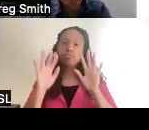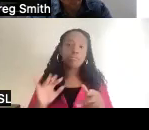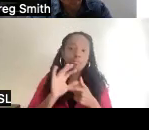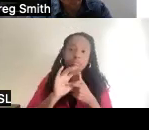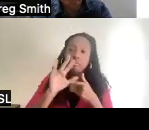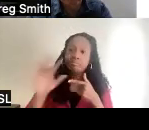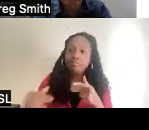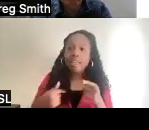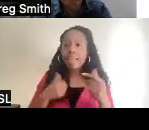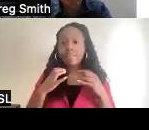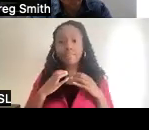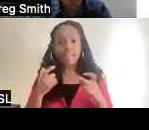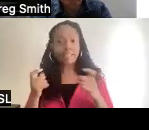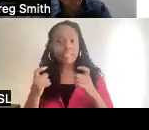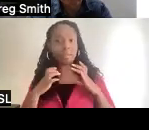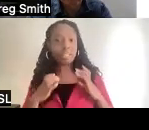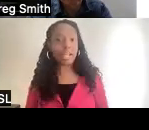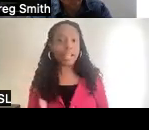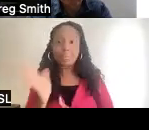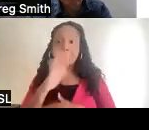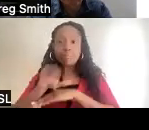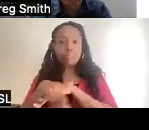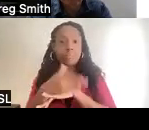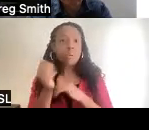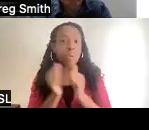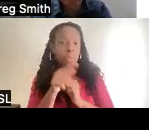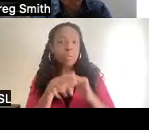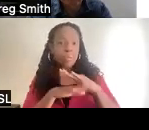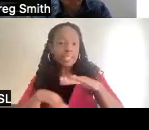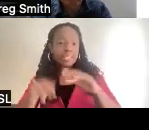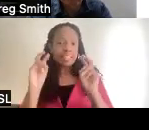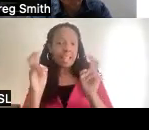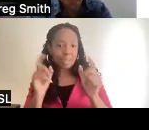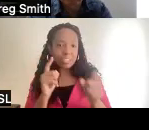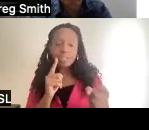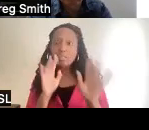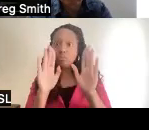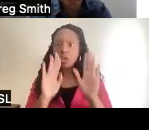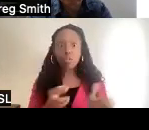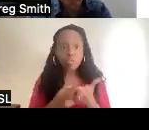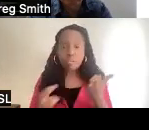all day long helping them with these basic topics so this is those are great resources to use at at